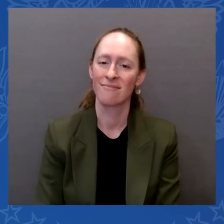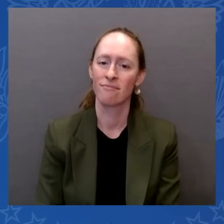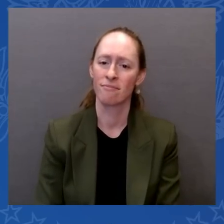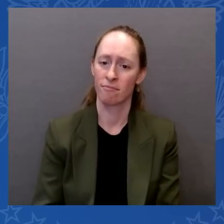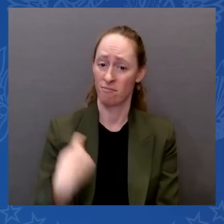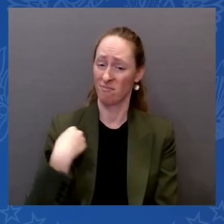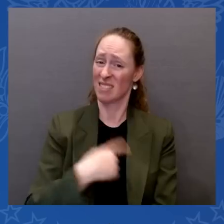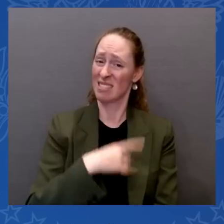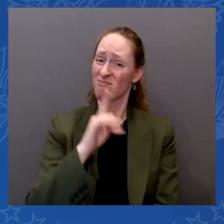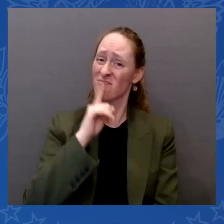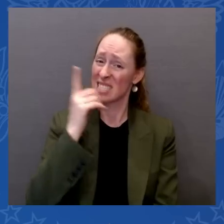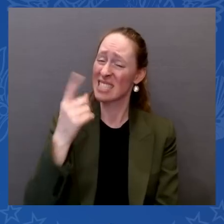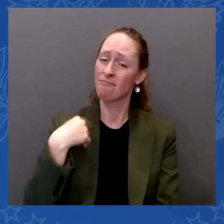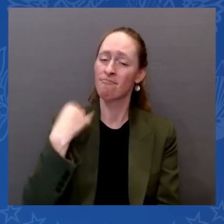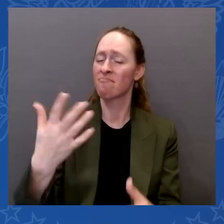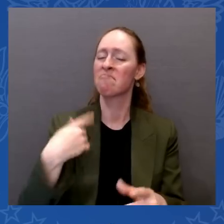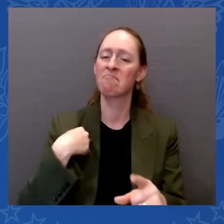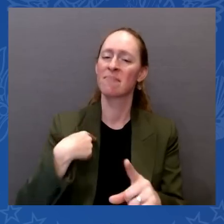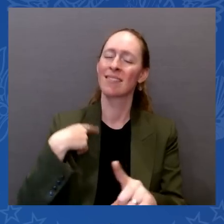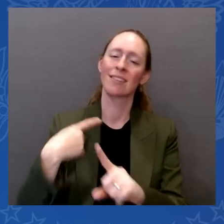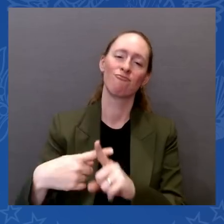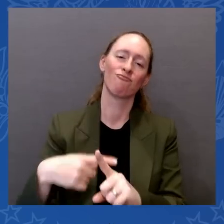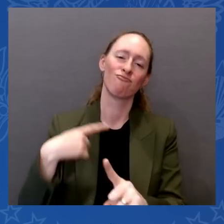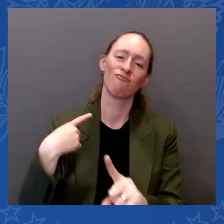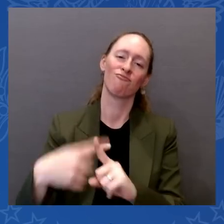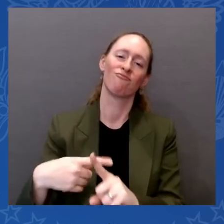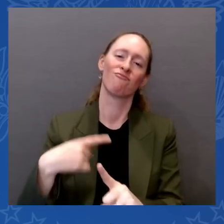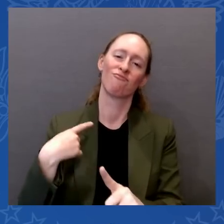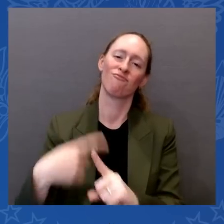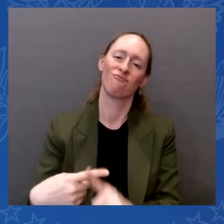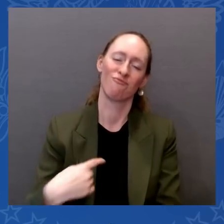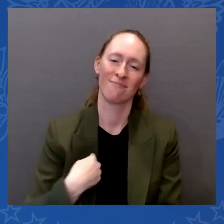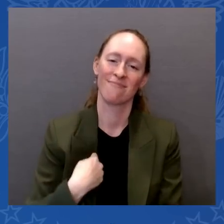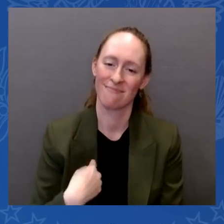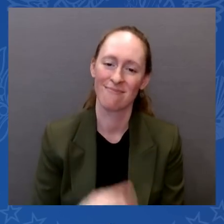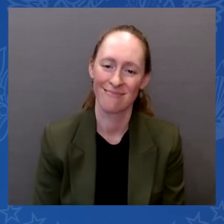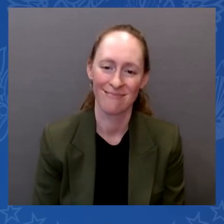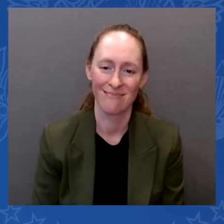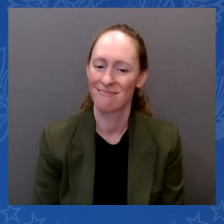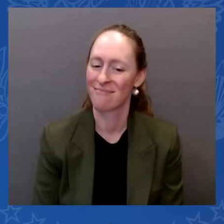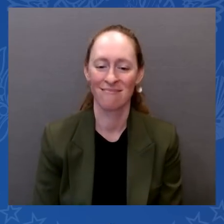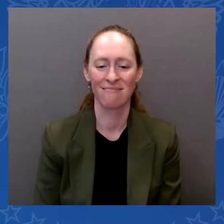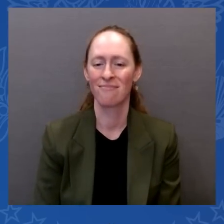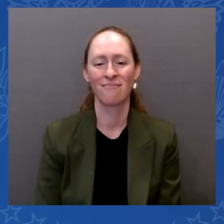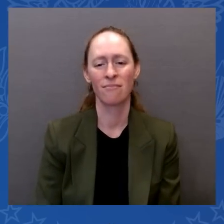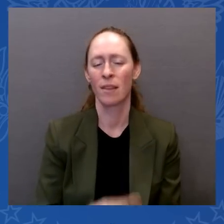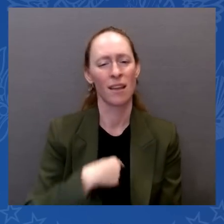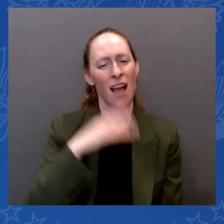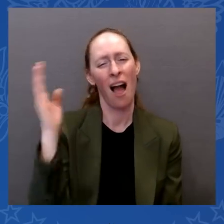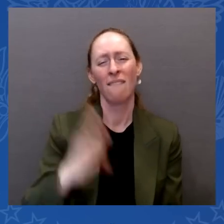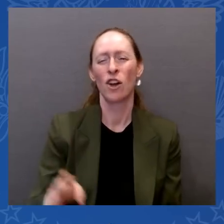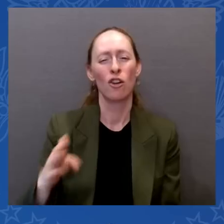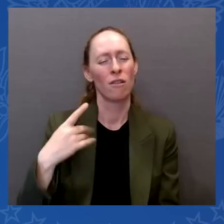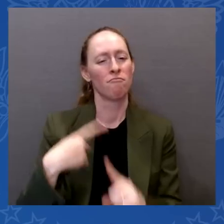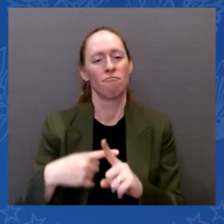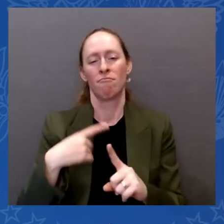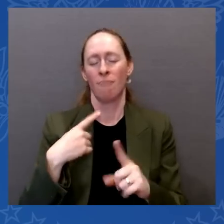Ever in my career, I've been more optimistic than today. We just have to remember who we are. We're the United States of America.